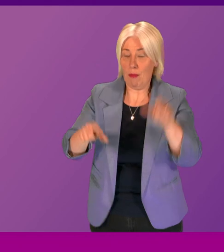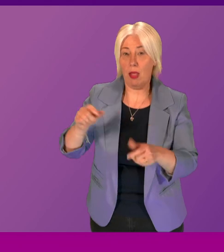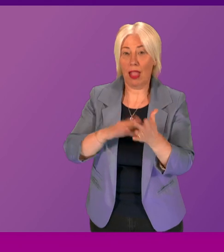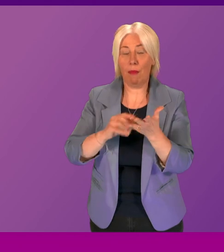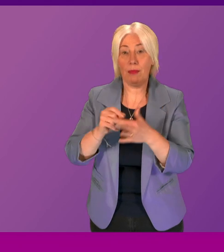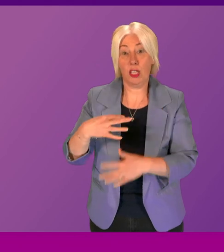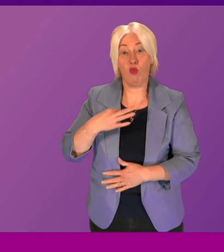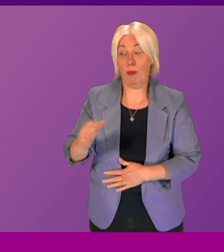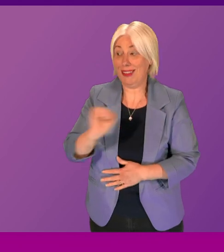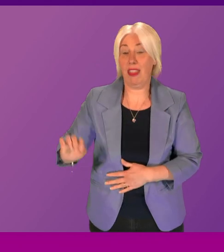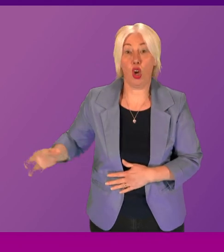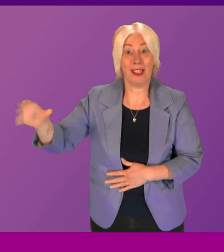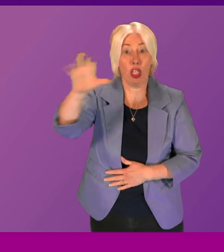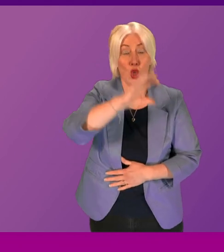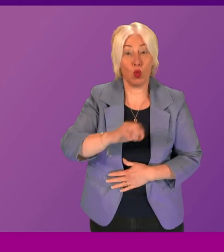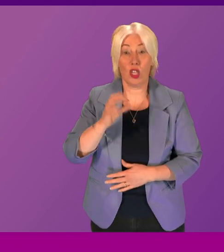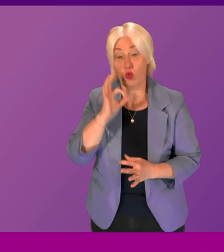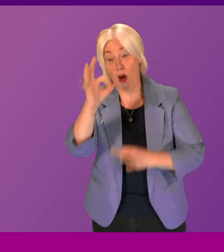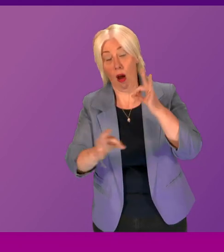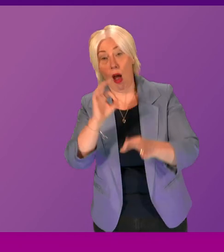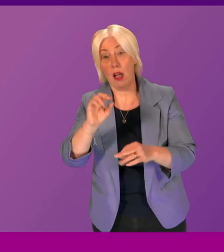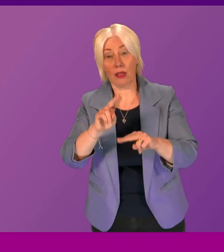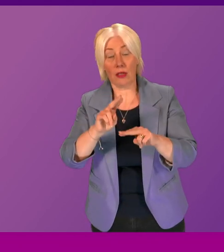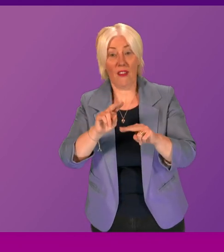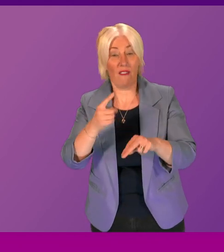putting questions to the First Minister has been disrupted once again.